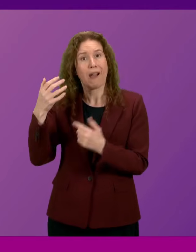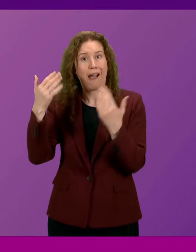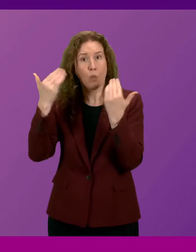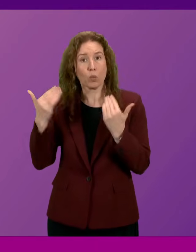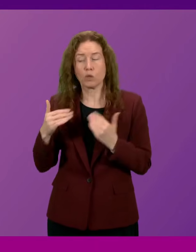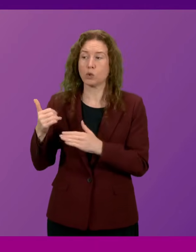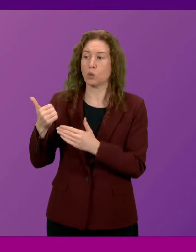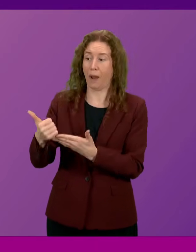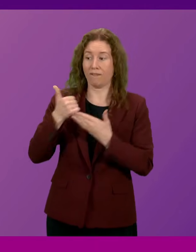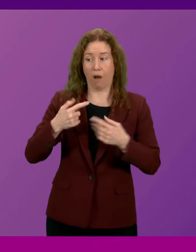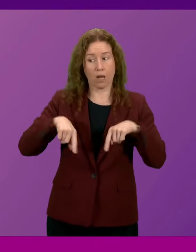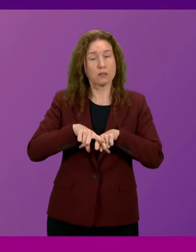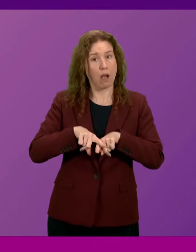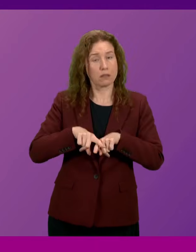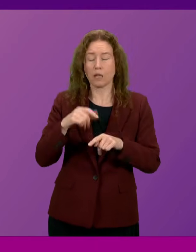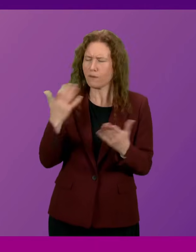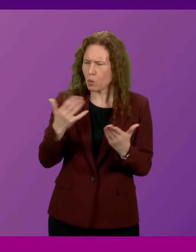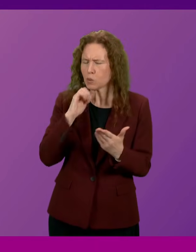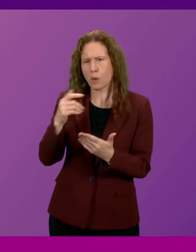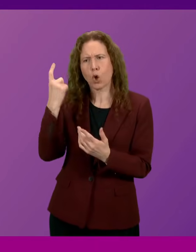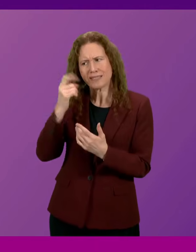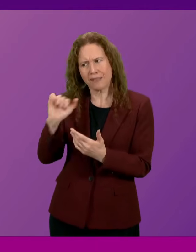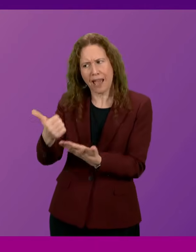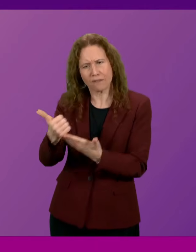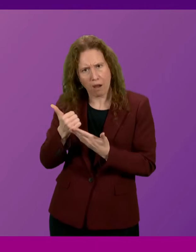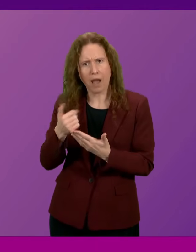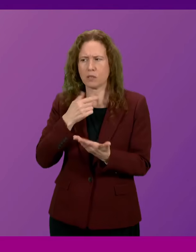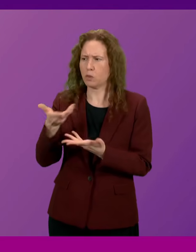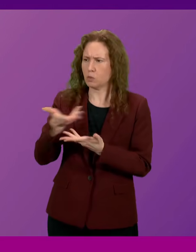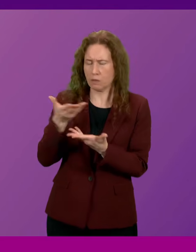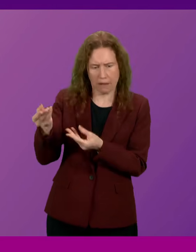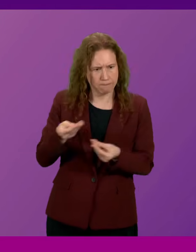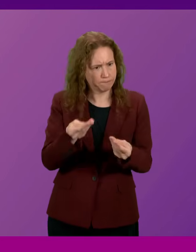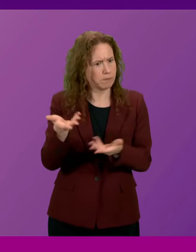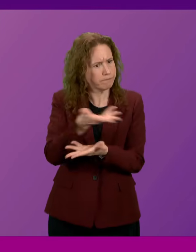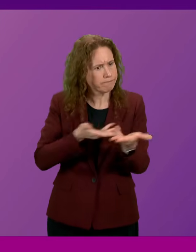on that point. We will consider that and discuss it with Parliament in due course.